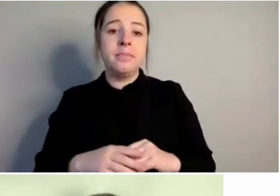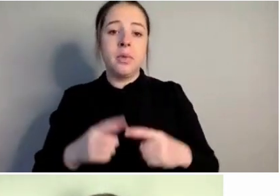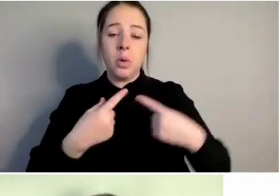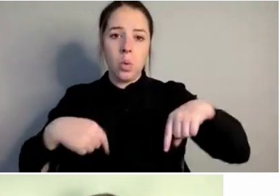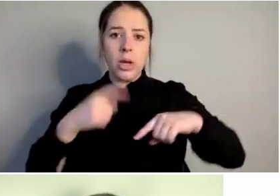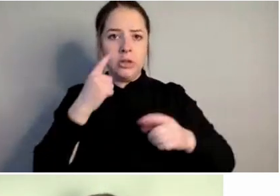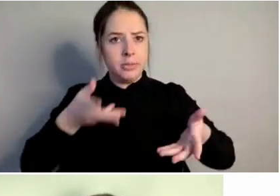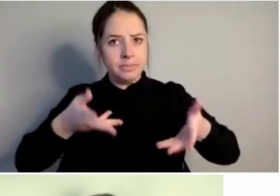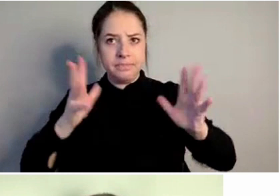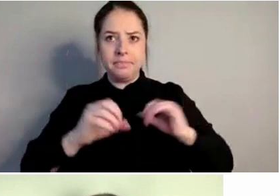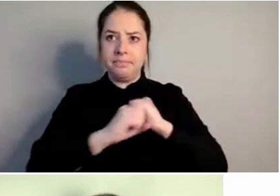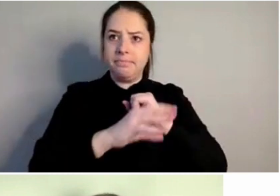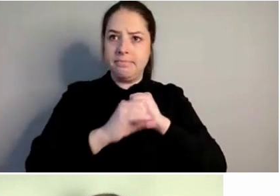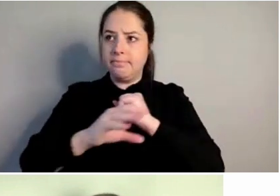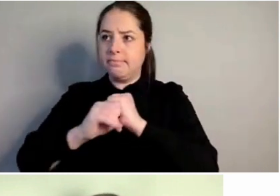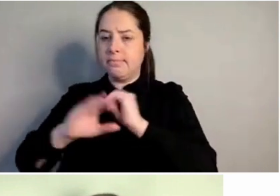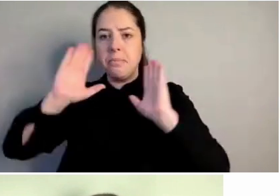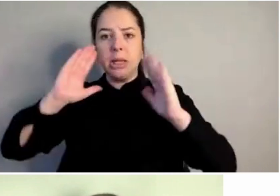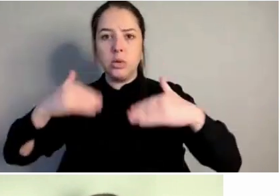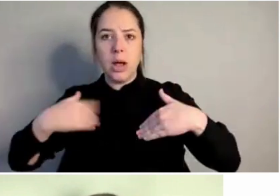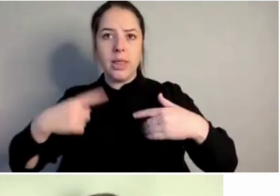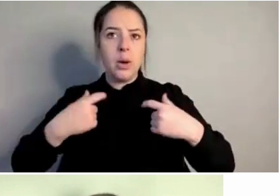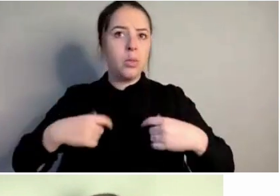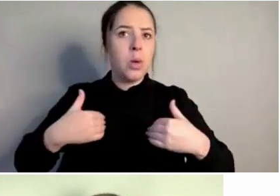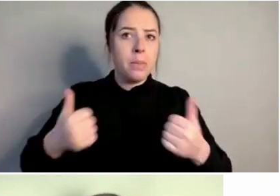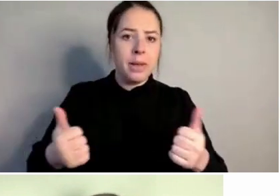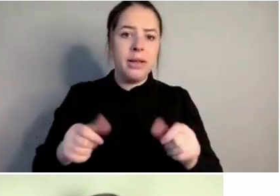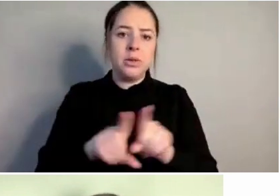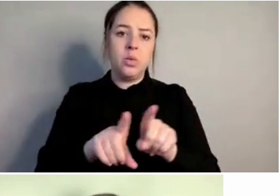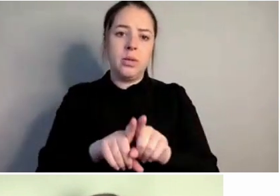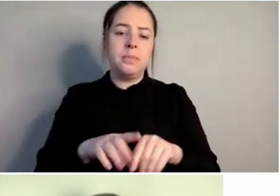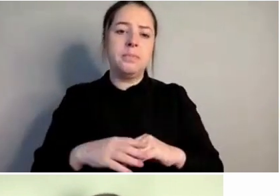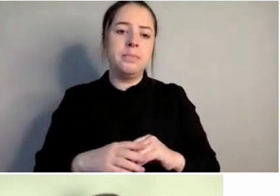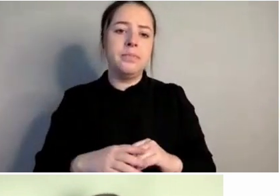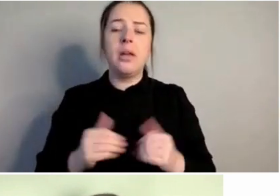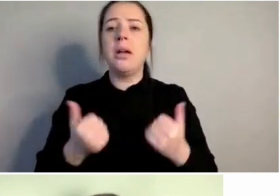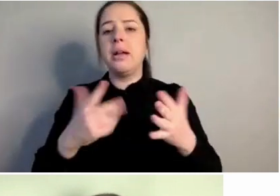in promoting mental health and wellbeing. Let me give a couple of examples.